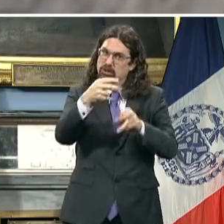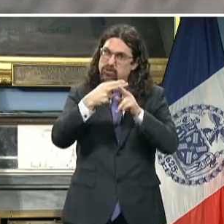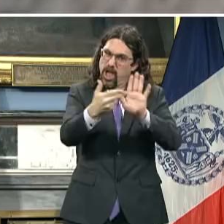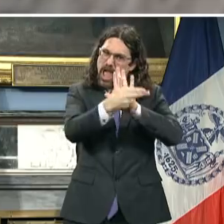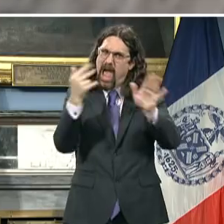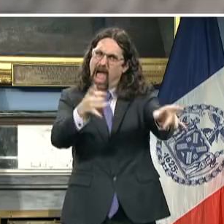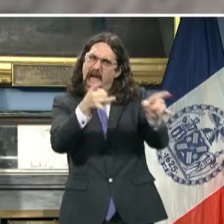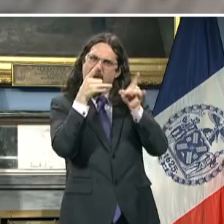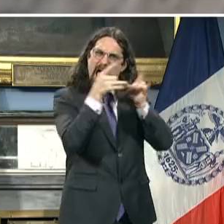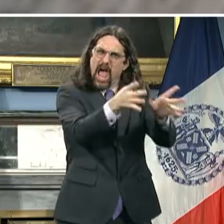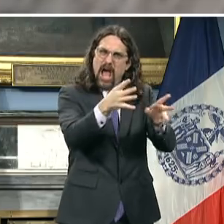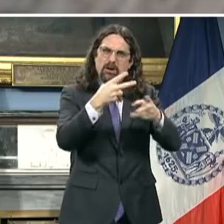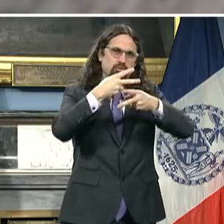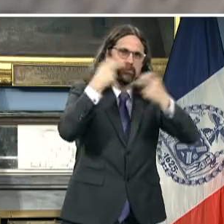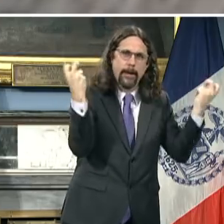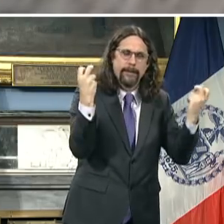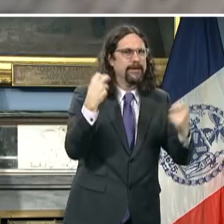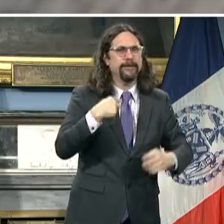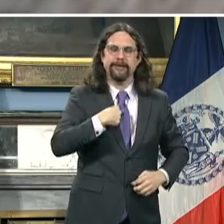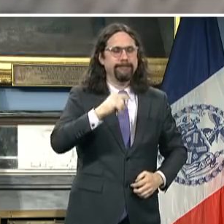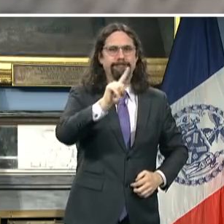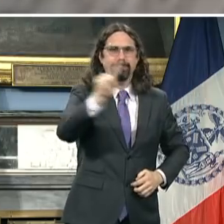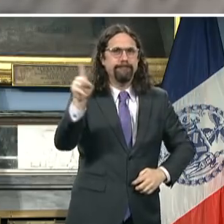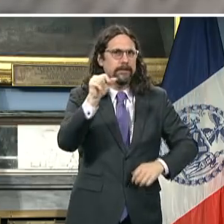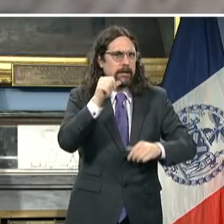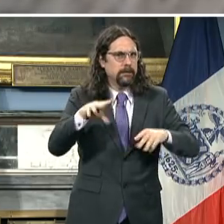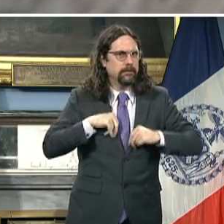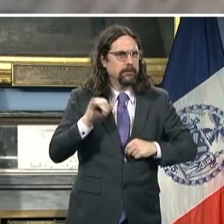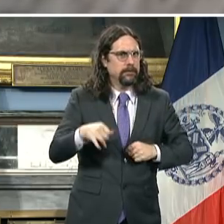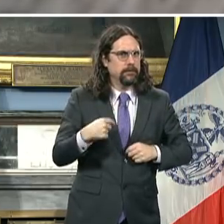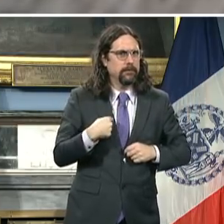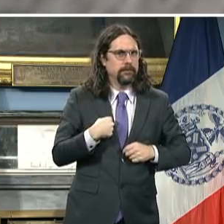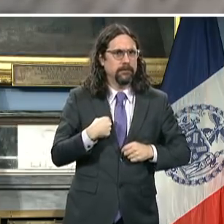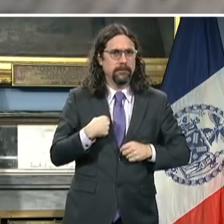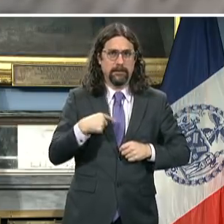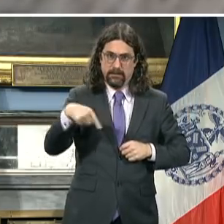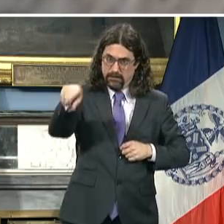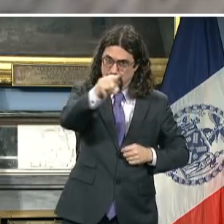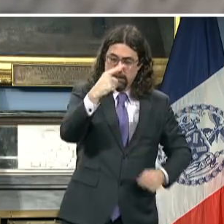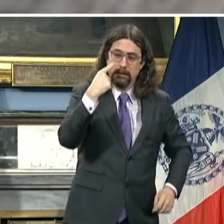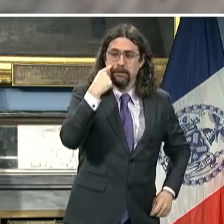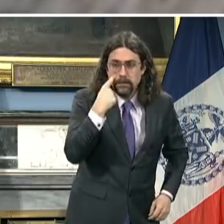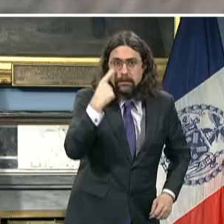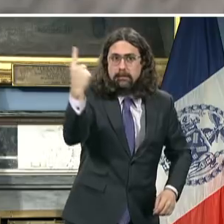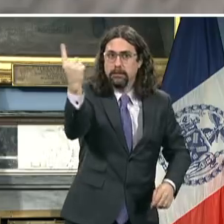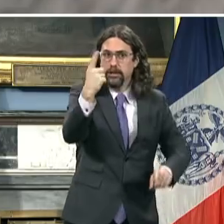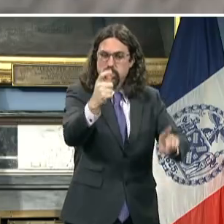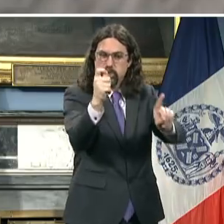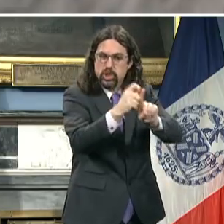ANYTHING TH AT ABOUT BIAS, CALL 311 IMMEDIATELY. IF IT'S AN URGENT SITUATION, CALL